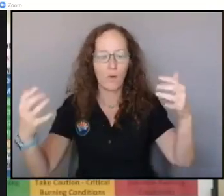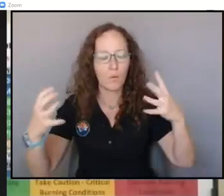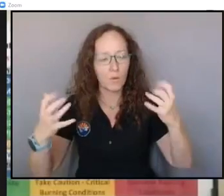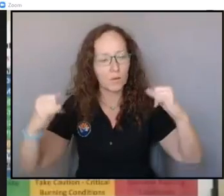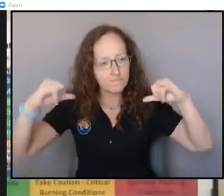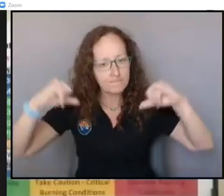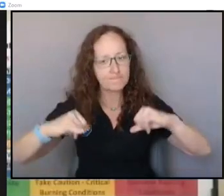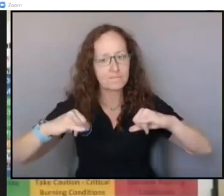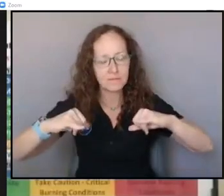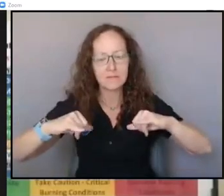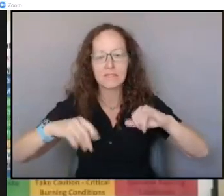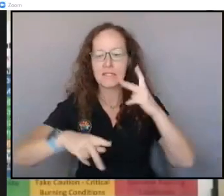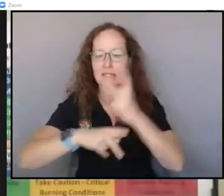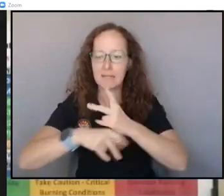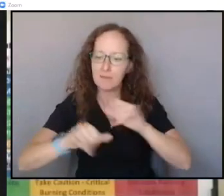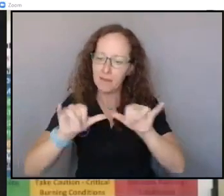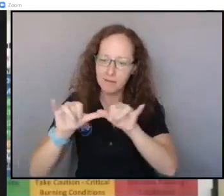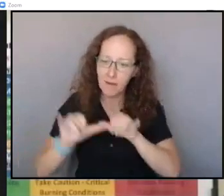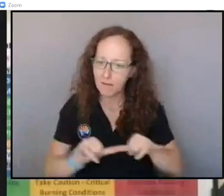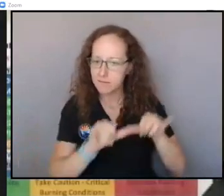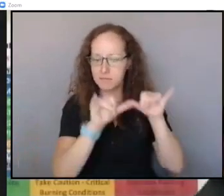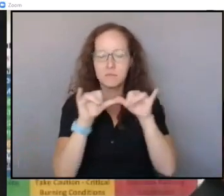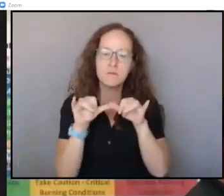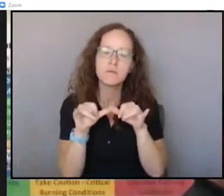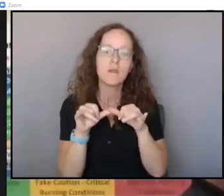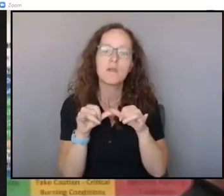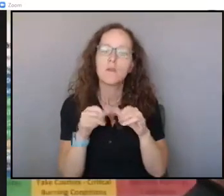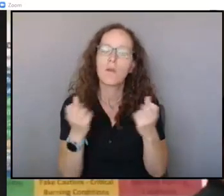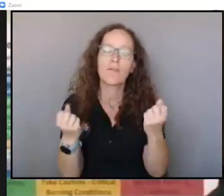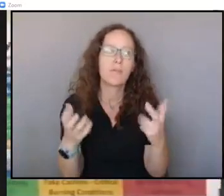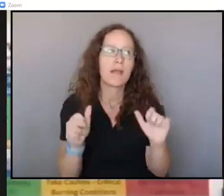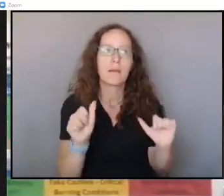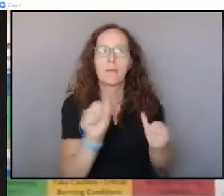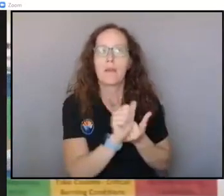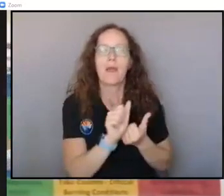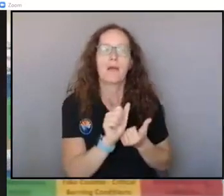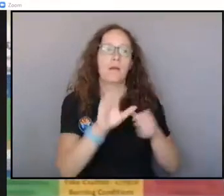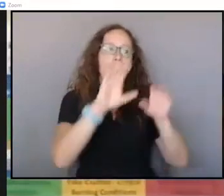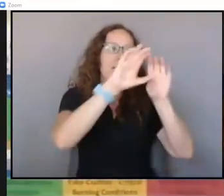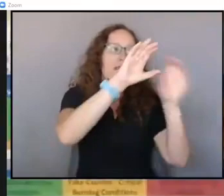PLACE IN THE EVENT IT HAPPENED TO TRY TO SQUEEZE OUT IN ANY DIRECTION.